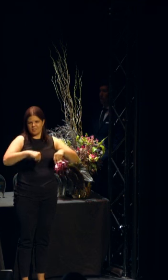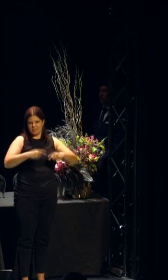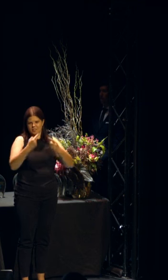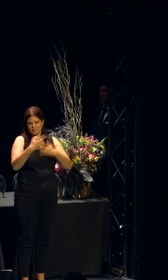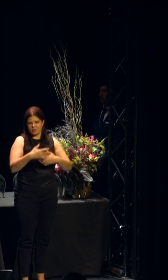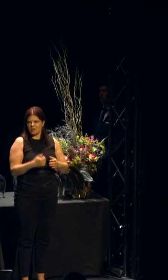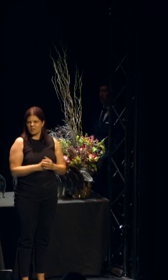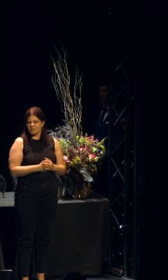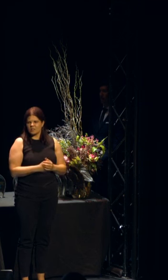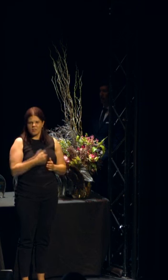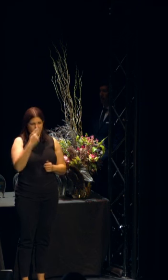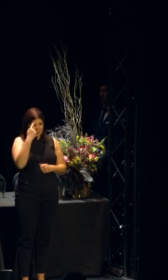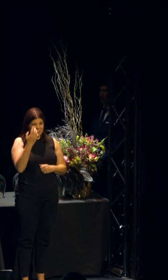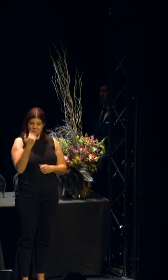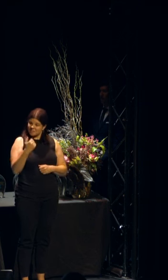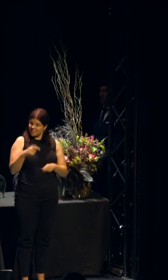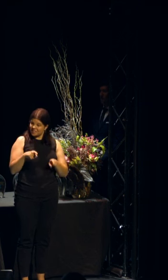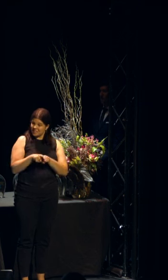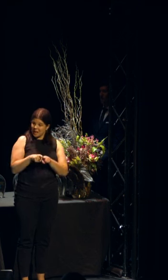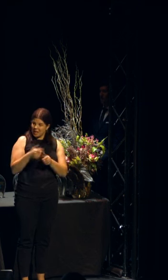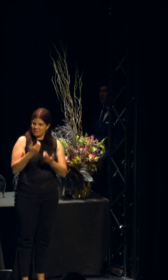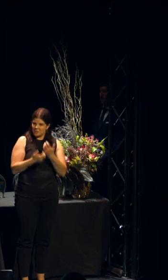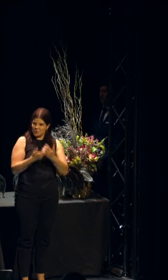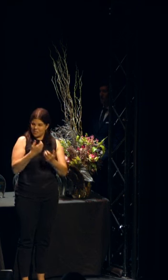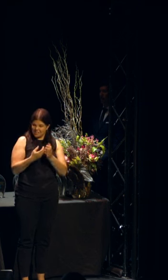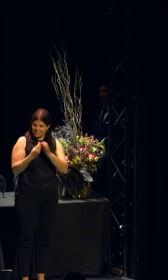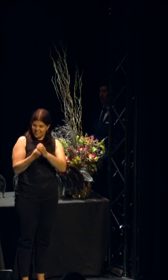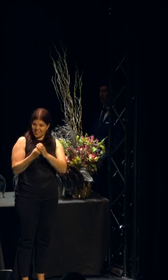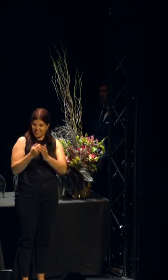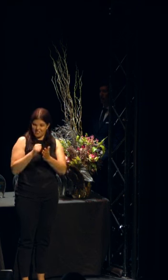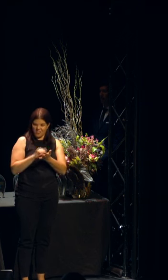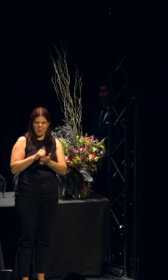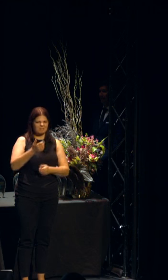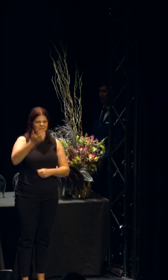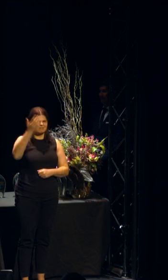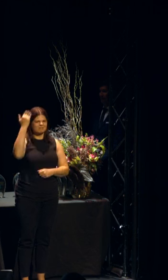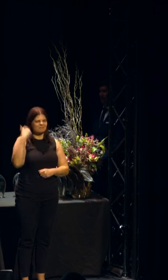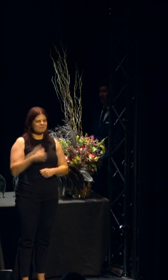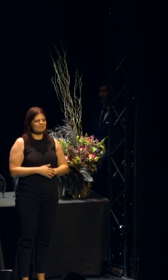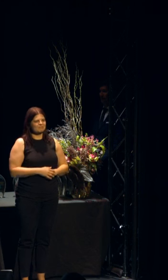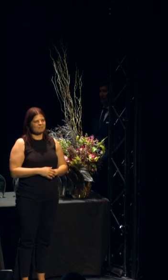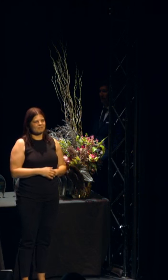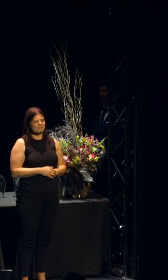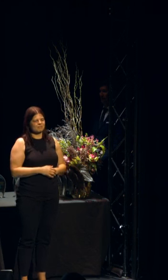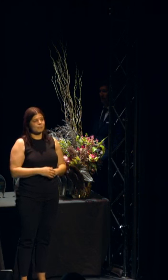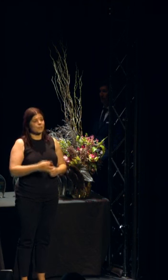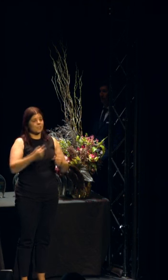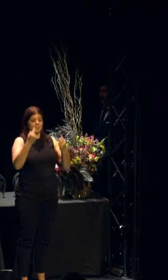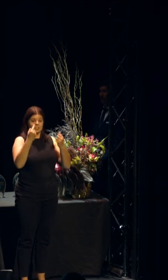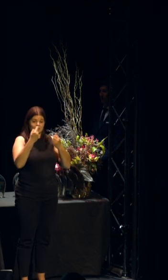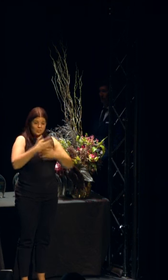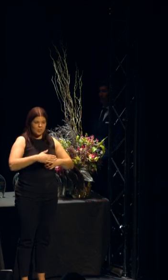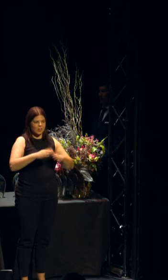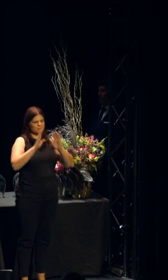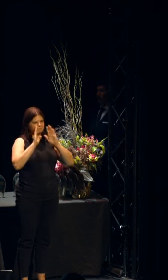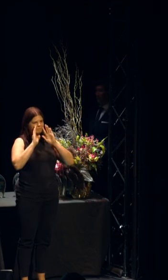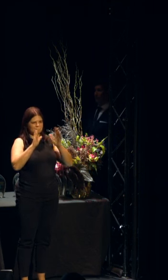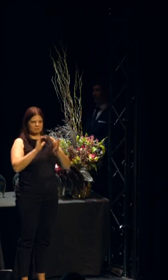I think Steve and I went to university together many, many years ago. Tonight, with great pleasure, we announce the Australia Council Ros Bower Award